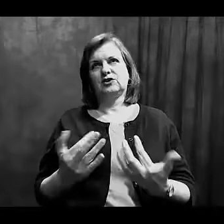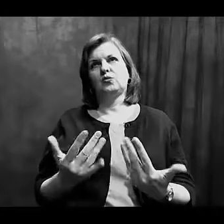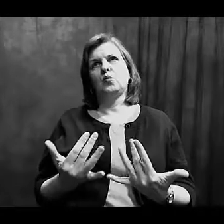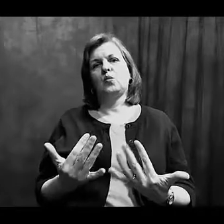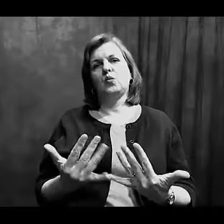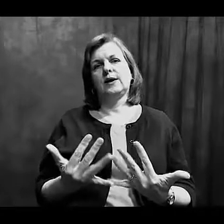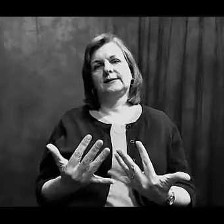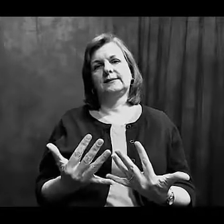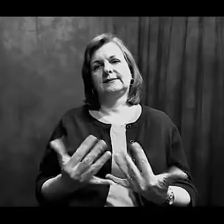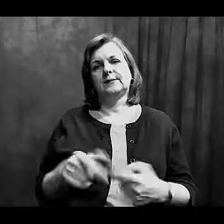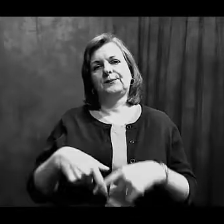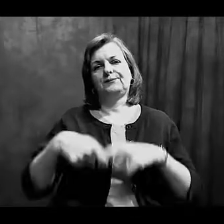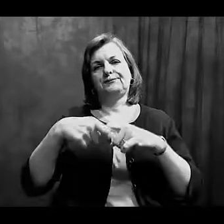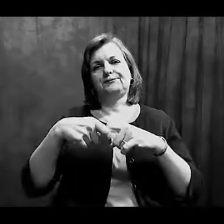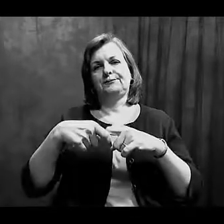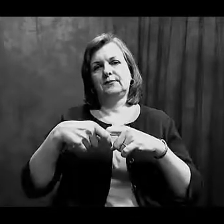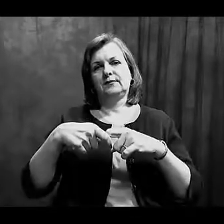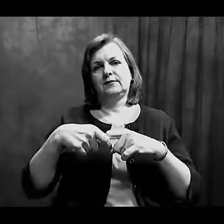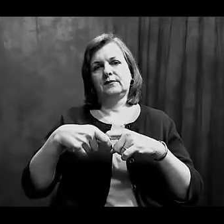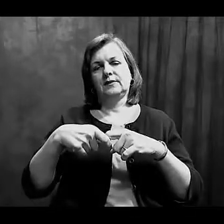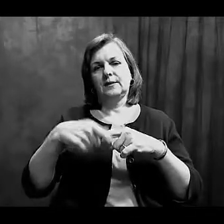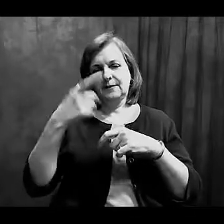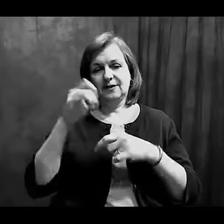that's just sitting there!